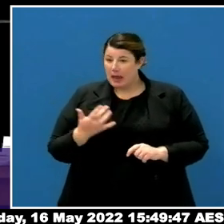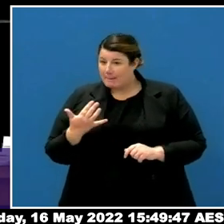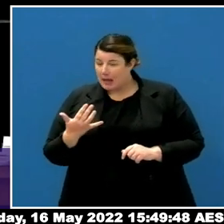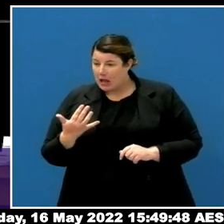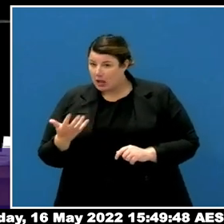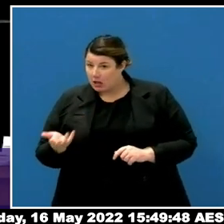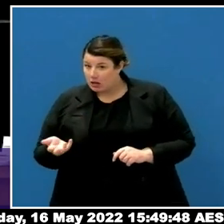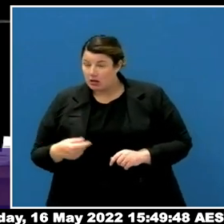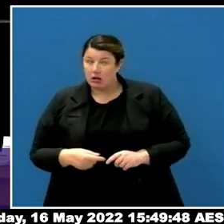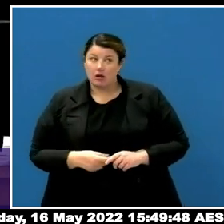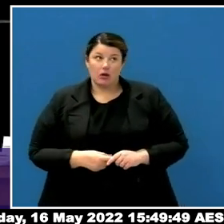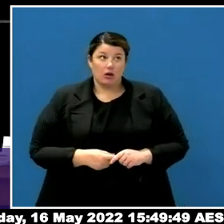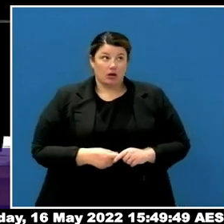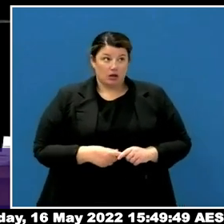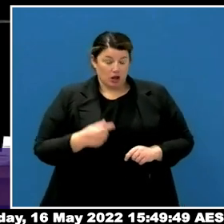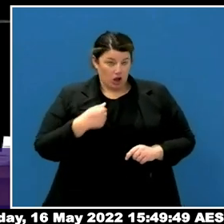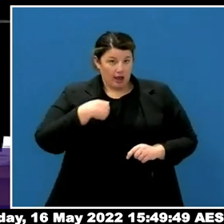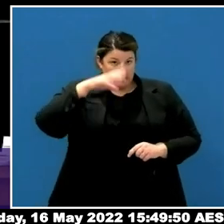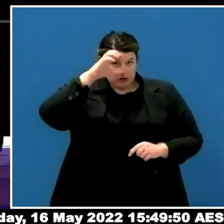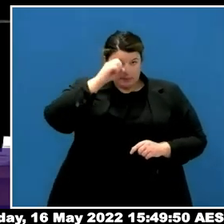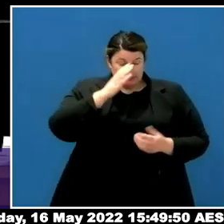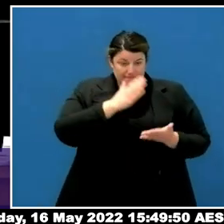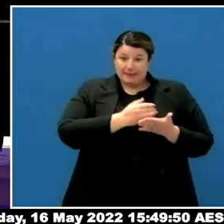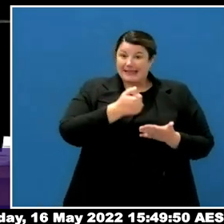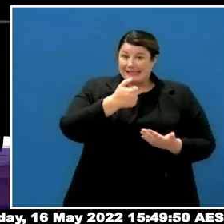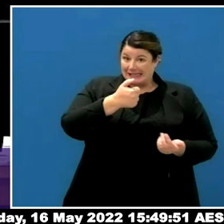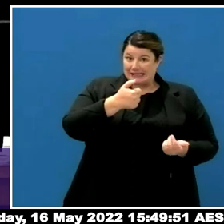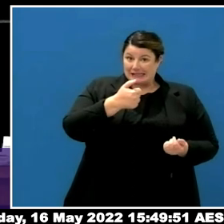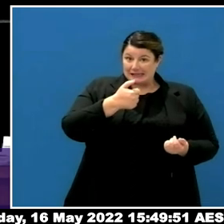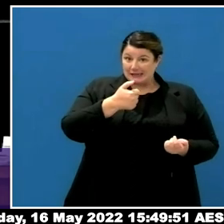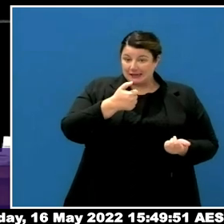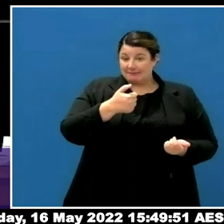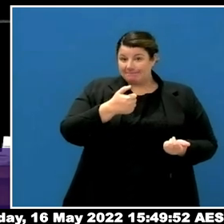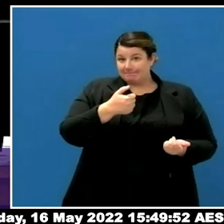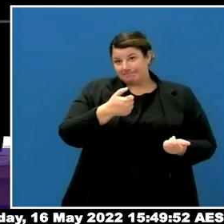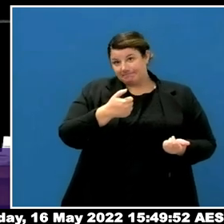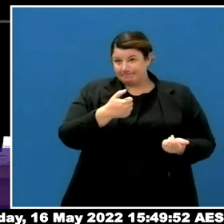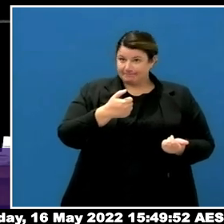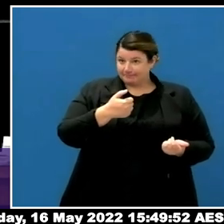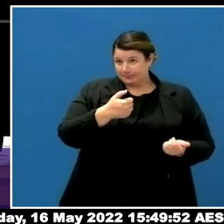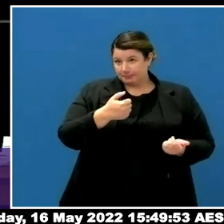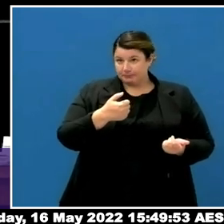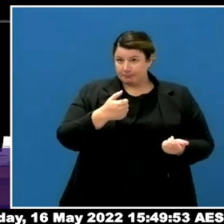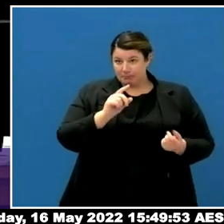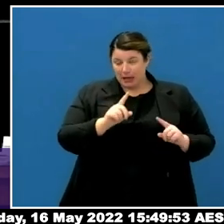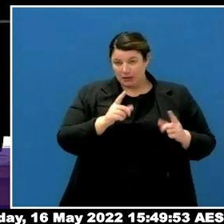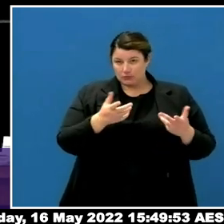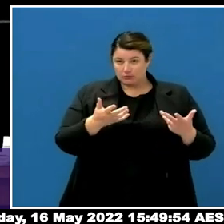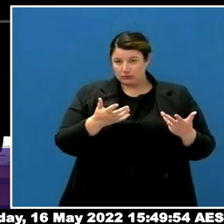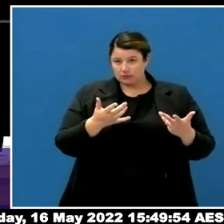Alright. SUZIE: But, you know, could have been more than that.